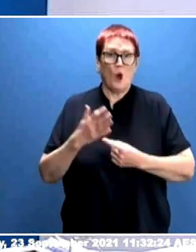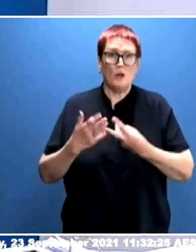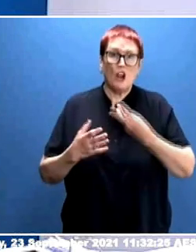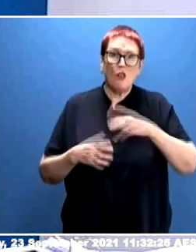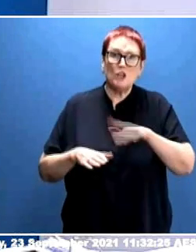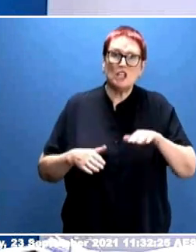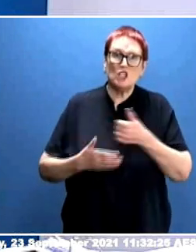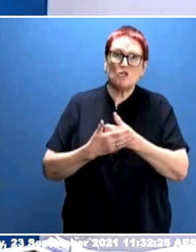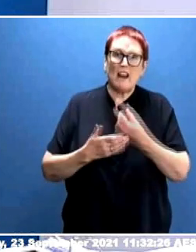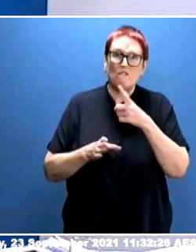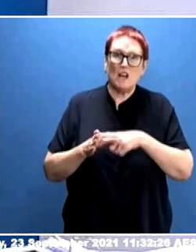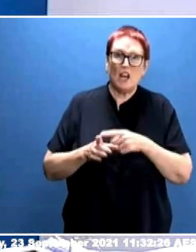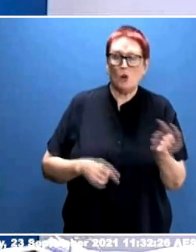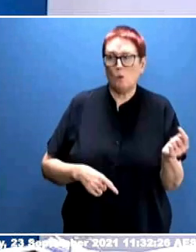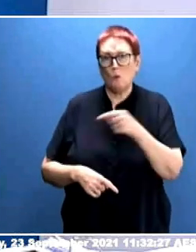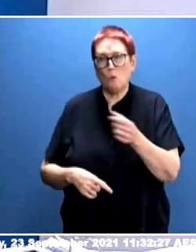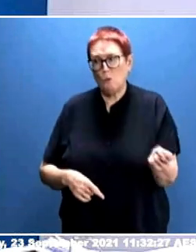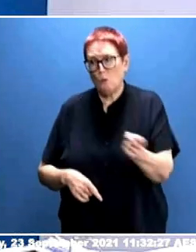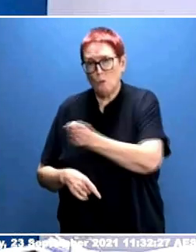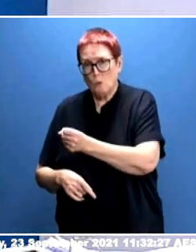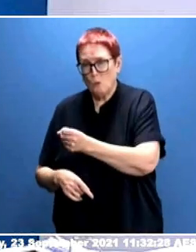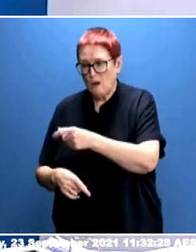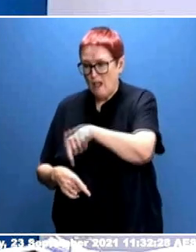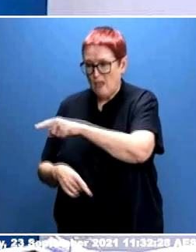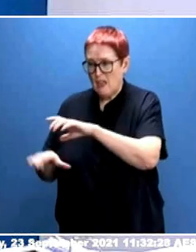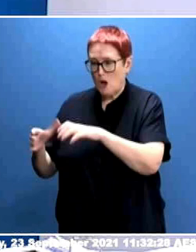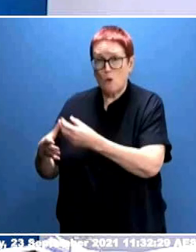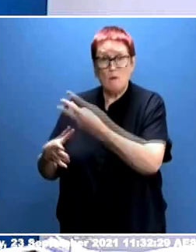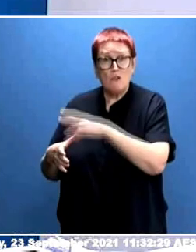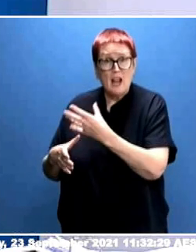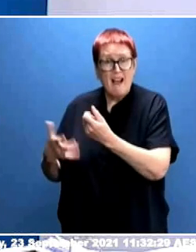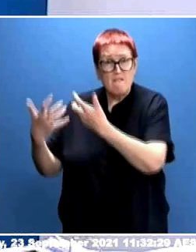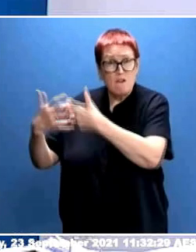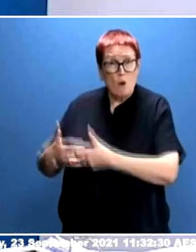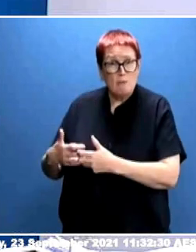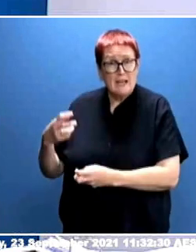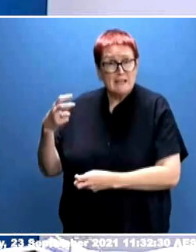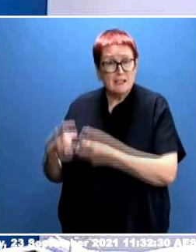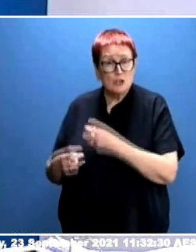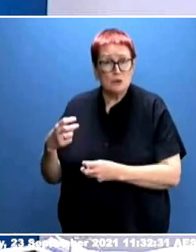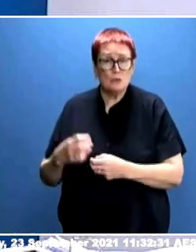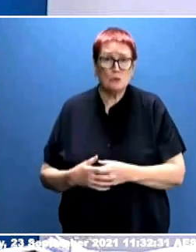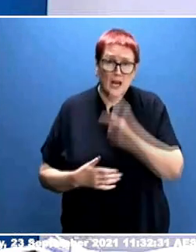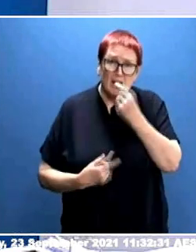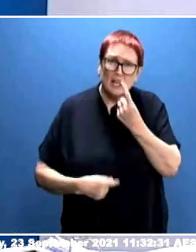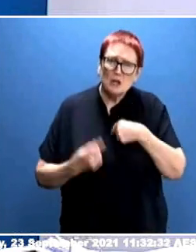to the facility who have those kinds of complex problems. Do you have any sense of whether the children who do get admitted